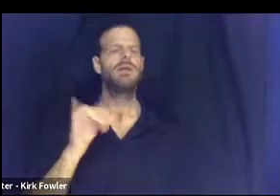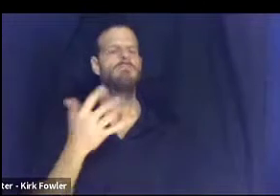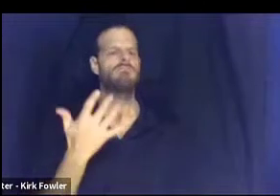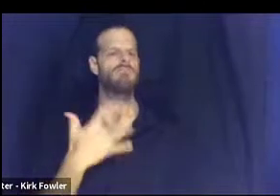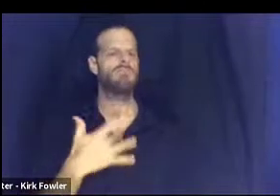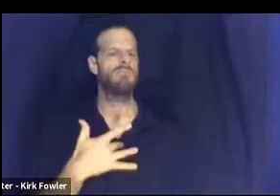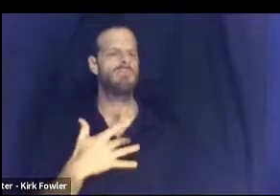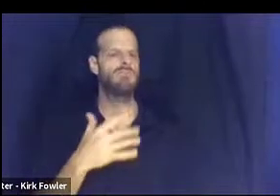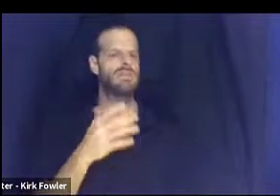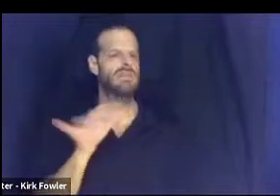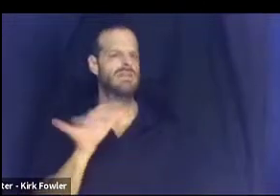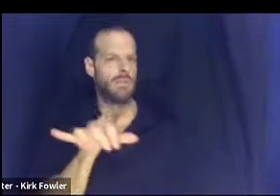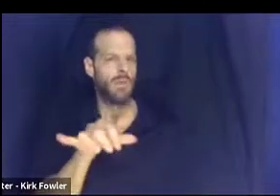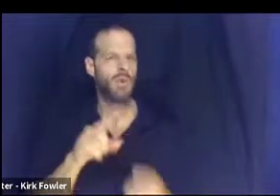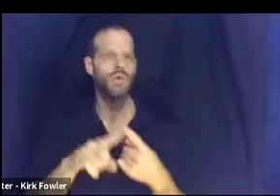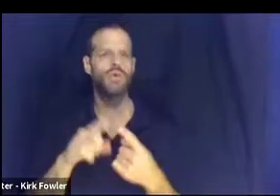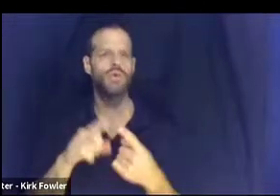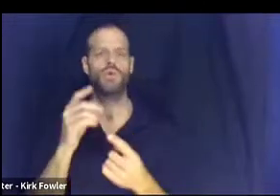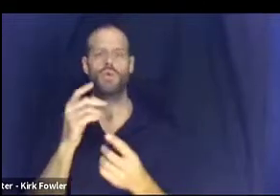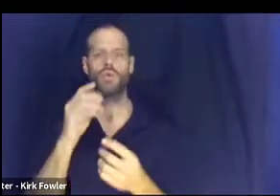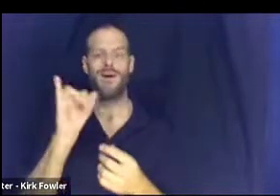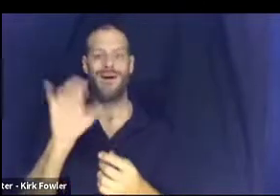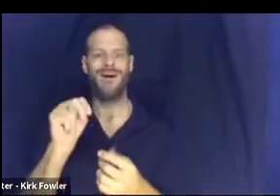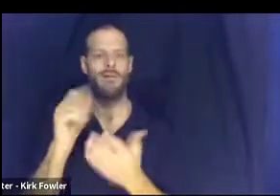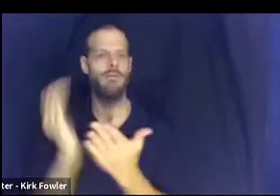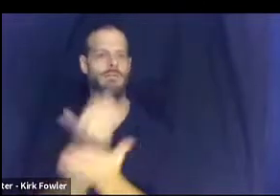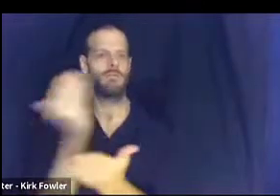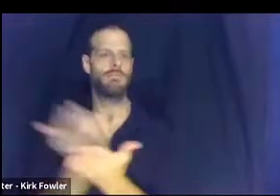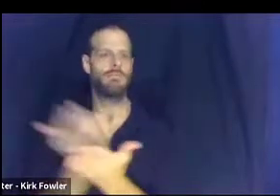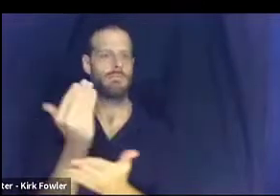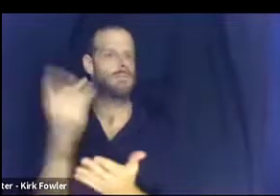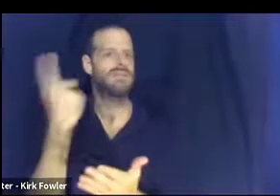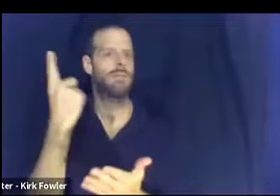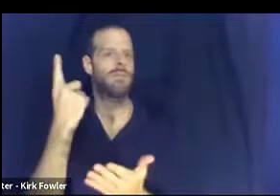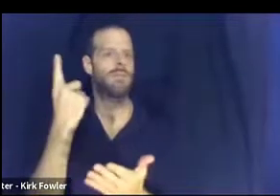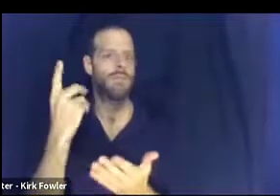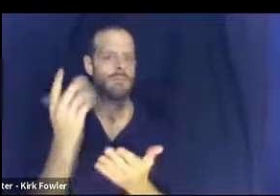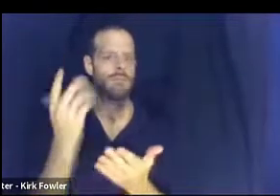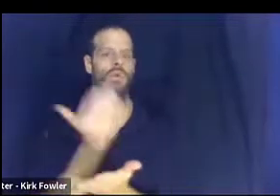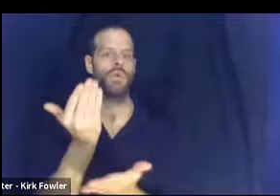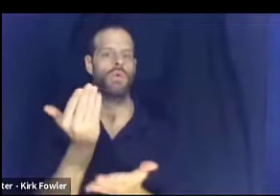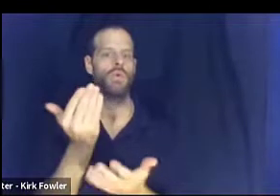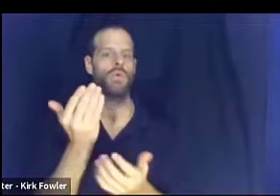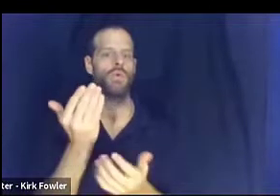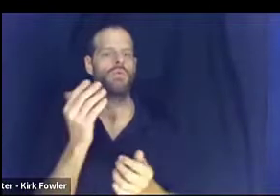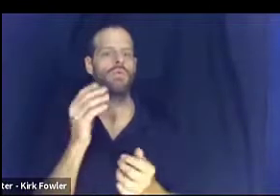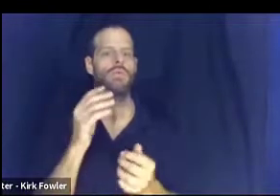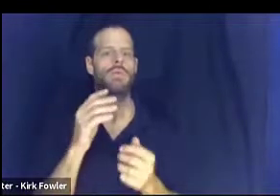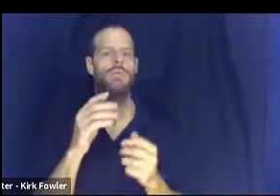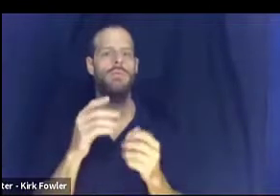or to the experience of the characteristic of difficulty with novelty.